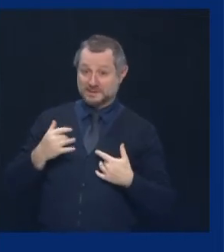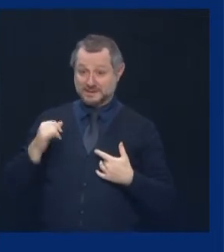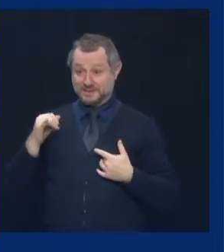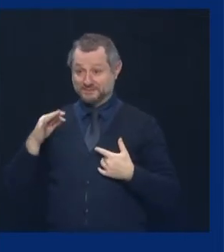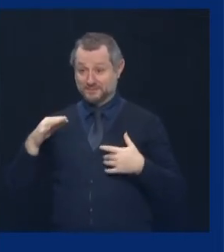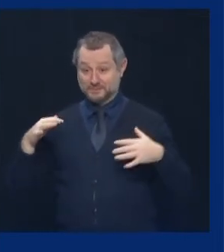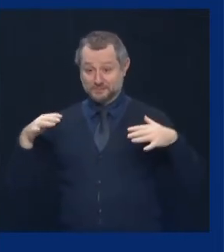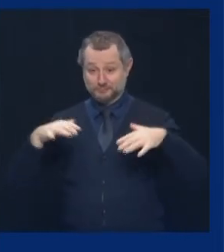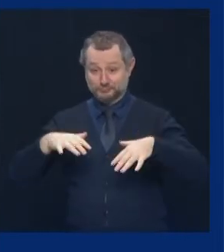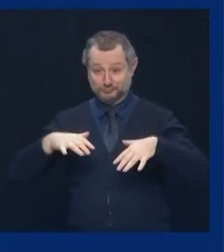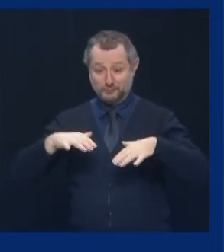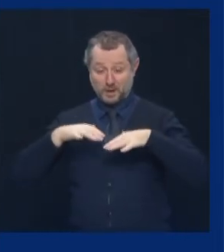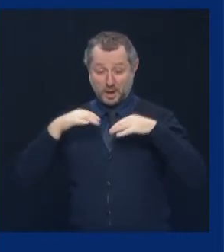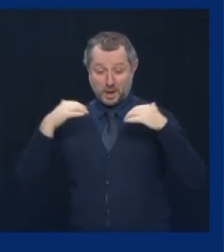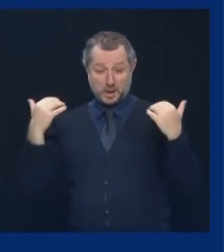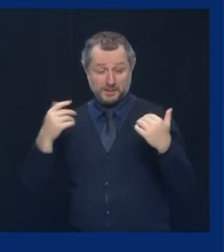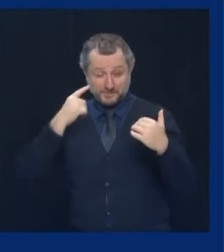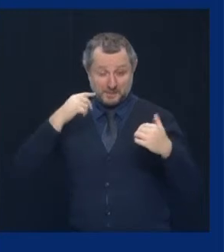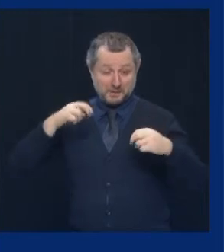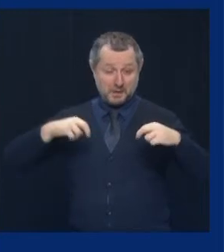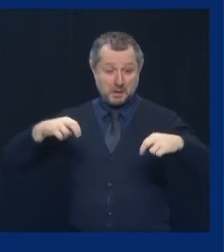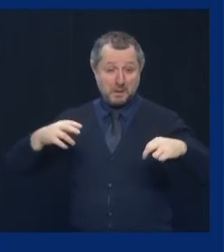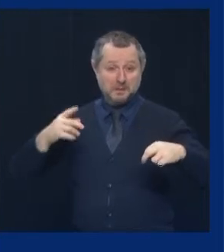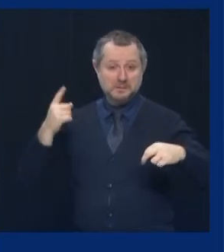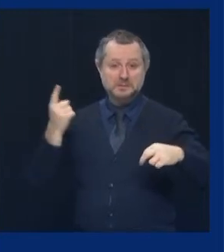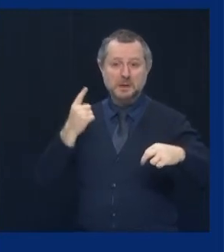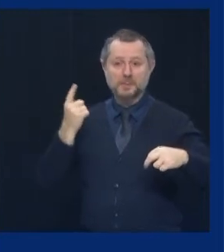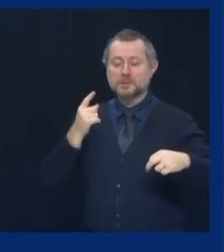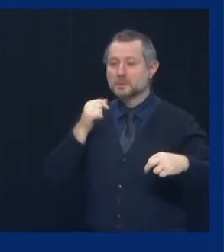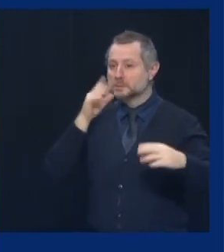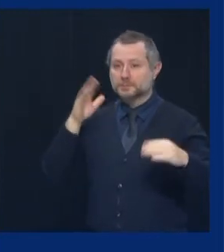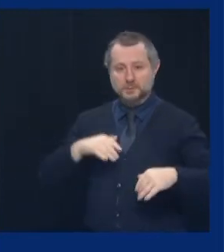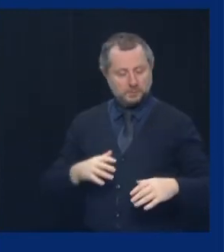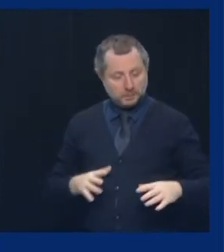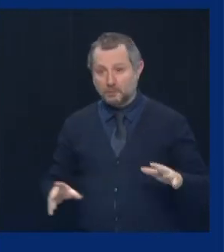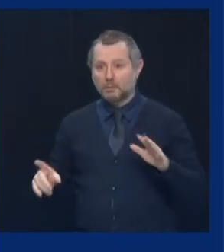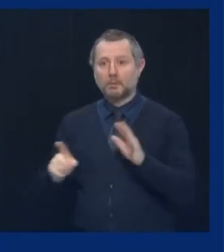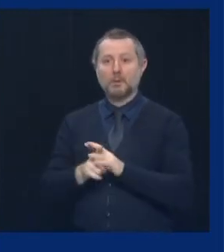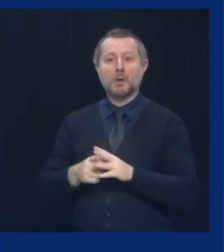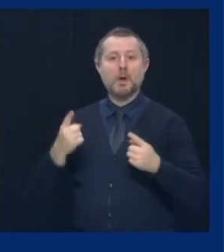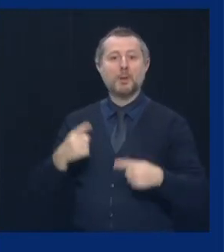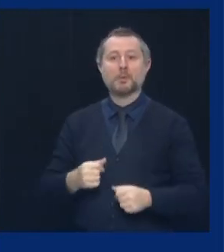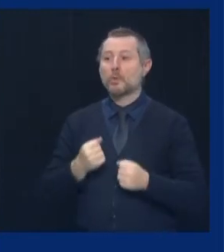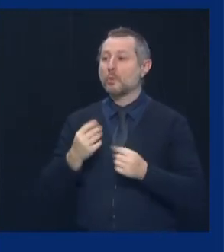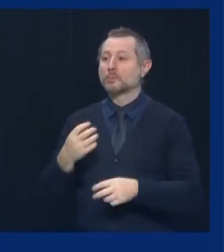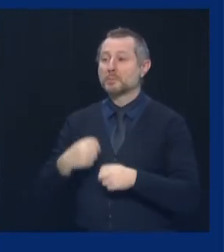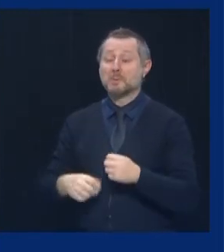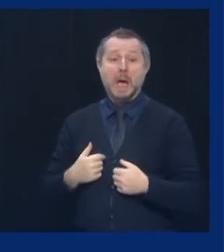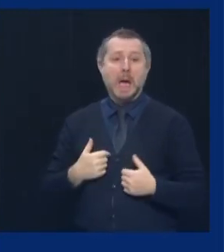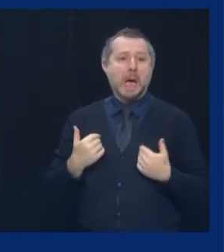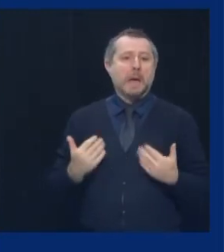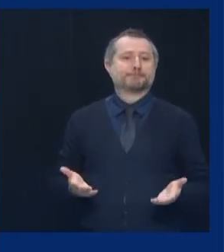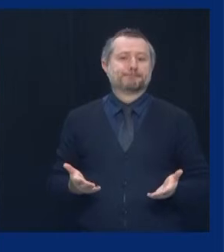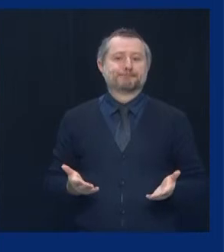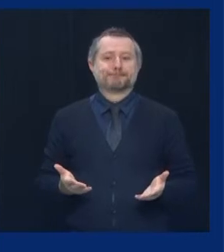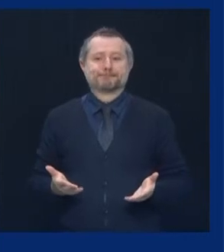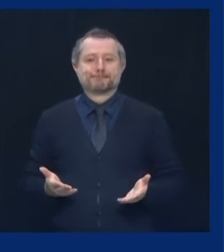BUT COULD YOU CREATE SITUATIONS